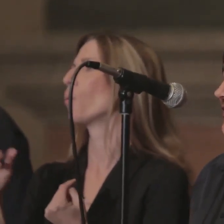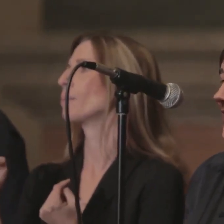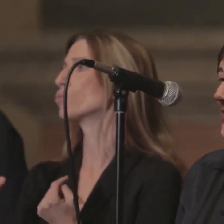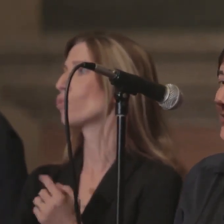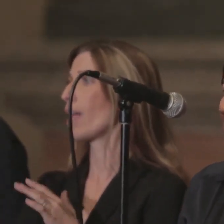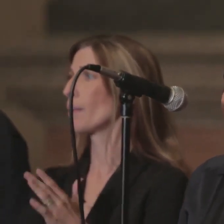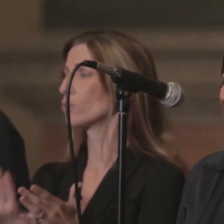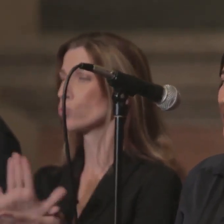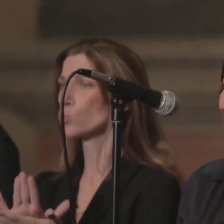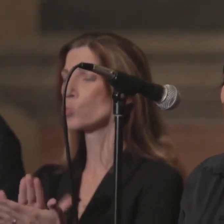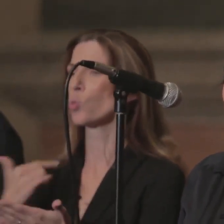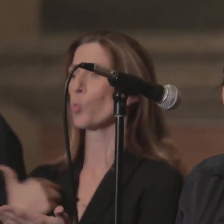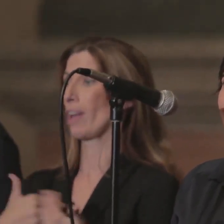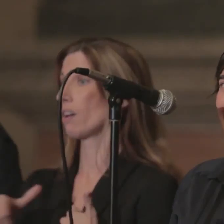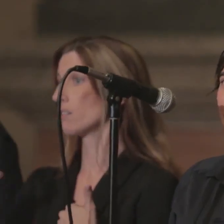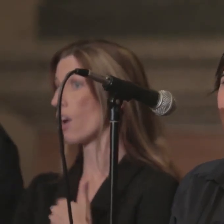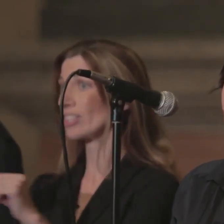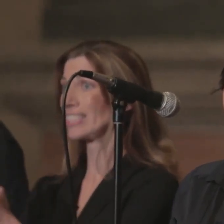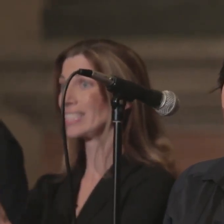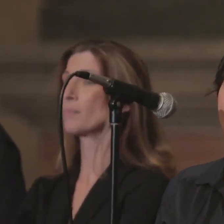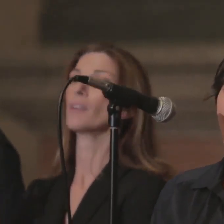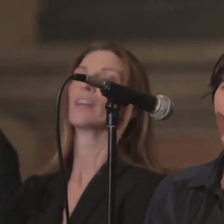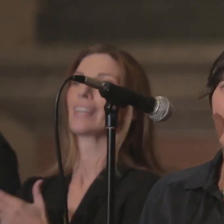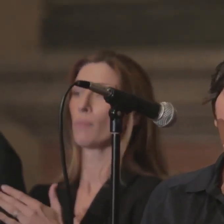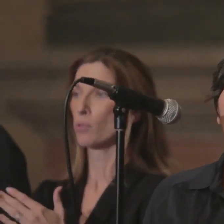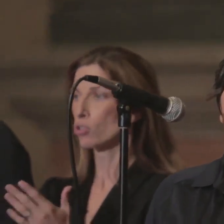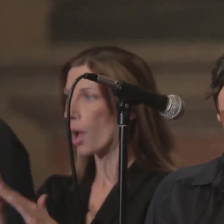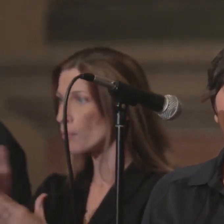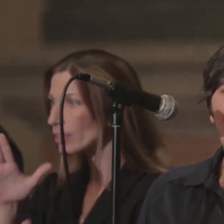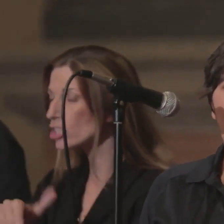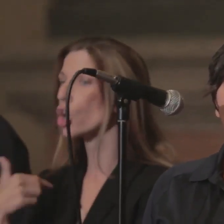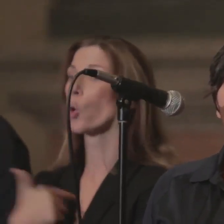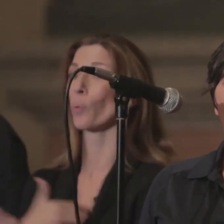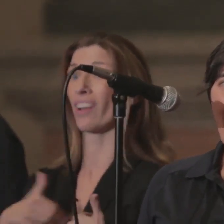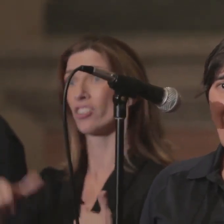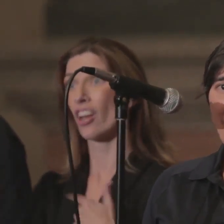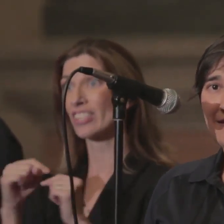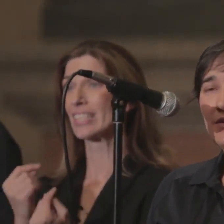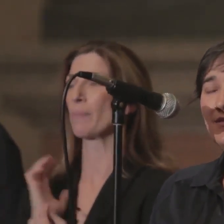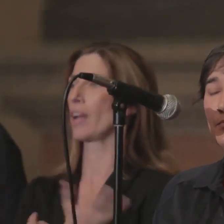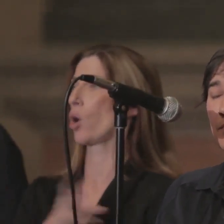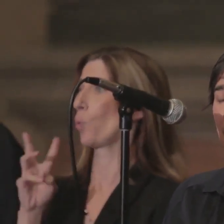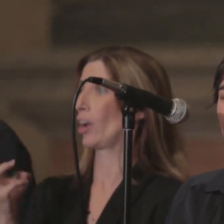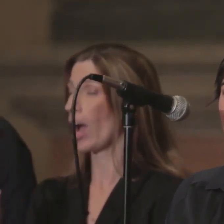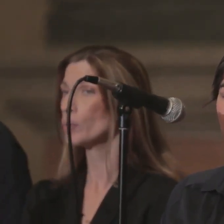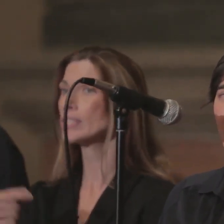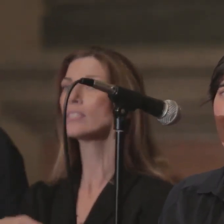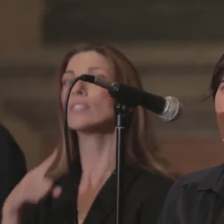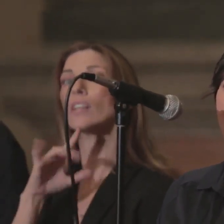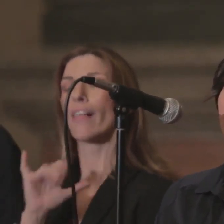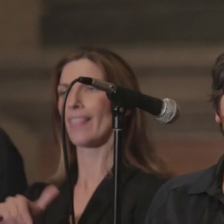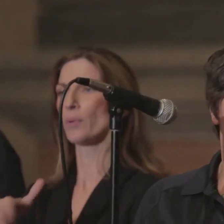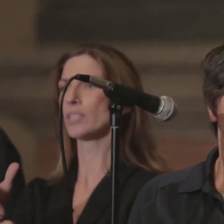also at the Family Assistance Center. We had a team in the Emergency Operations Center. We also had a team at our warehouse that was deploying resources such as the light